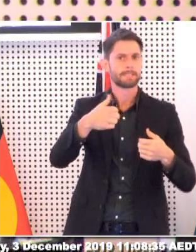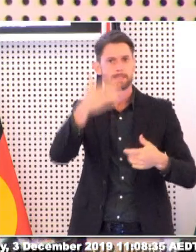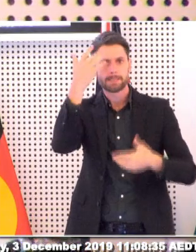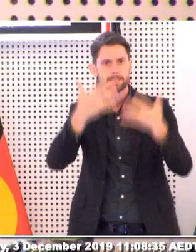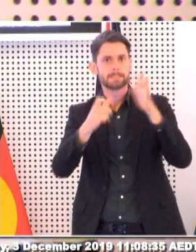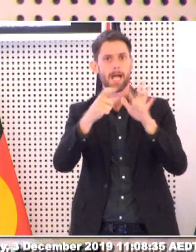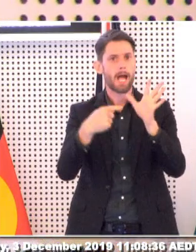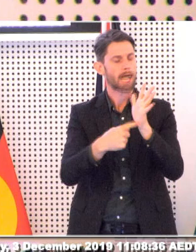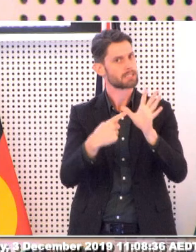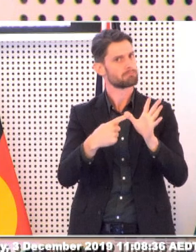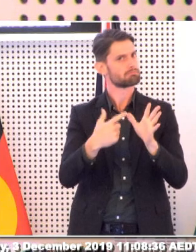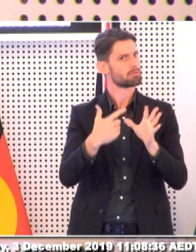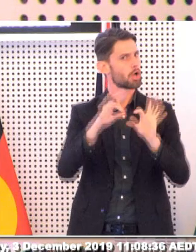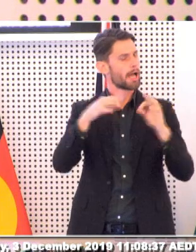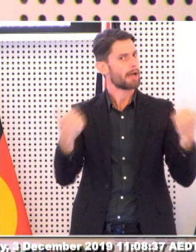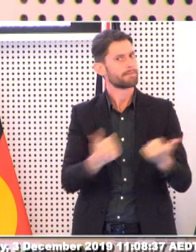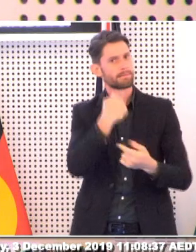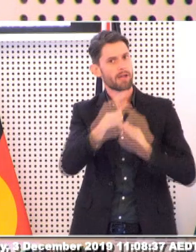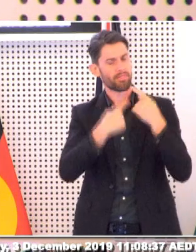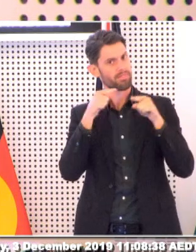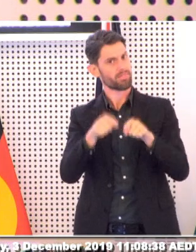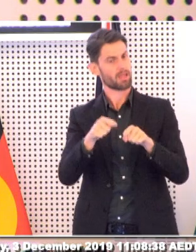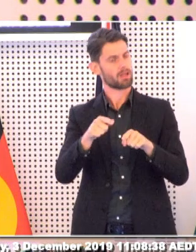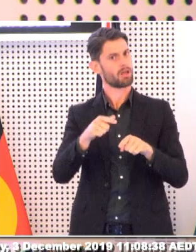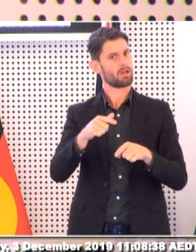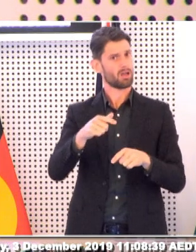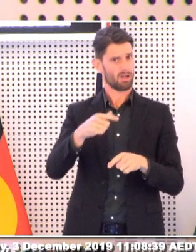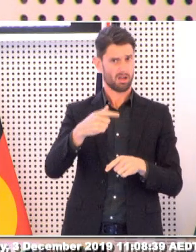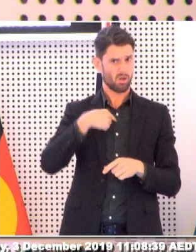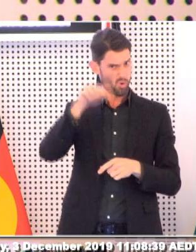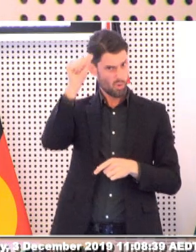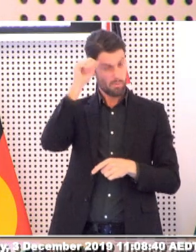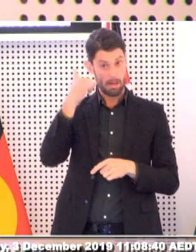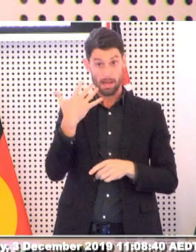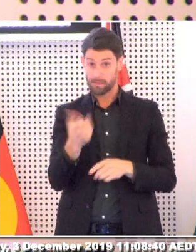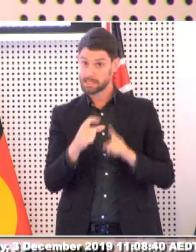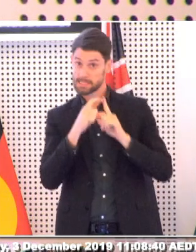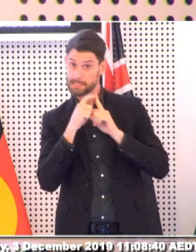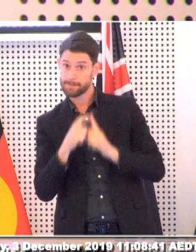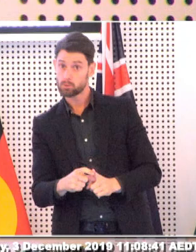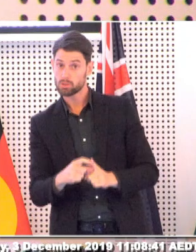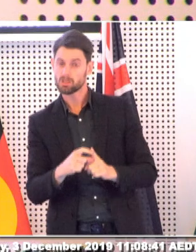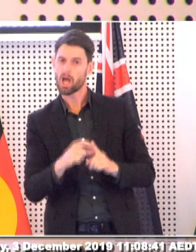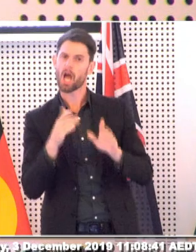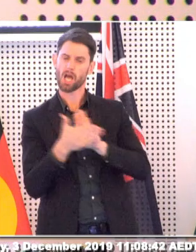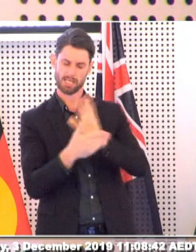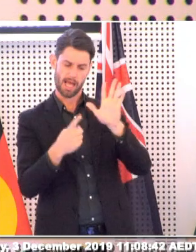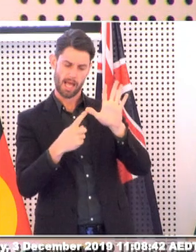And I imagine that there are very substantial methodological difficulties in a body like the Australian Bureau of Statistics - - - Yes.